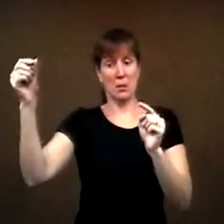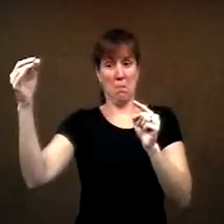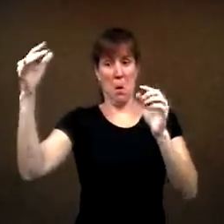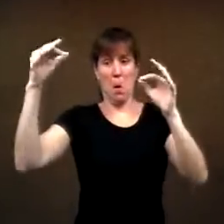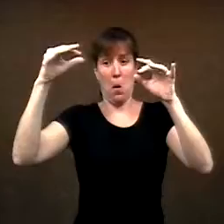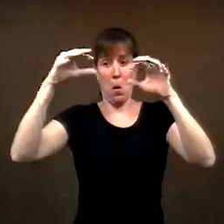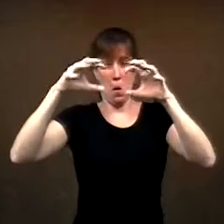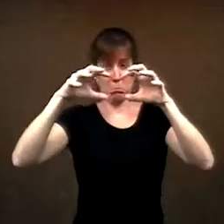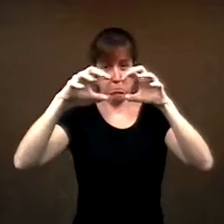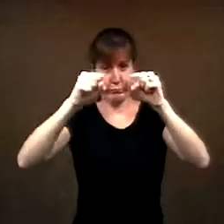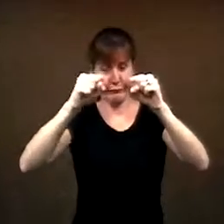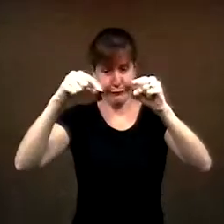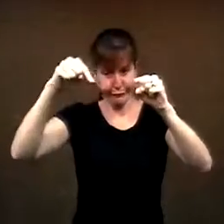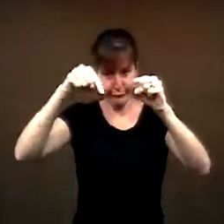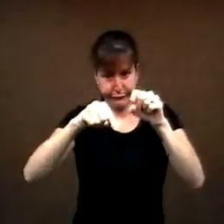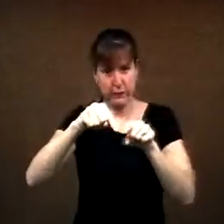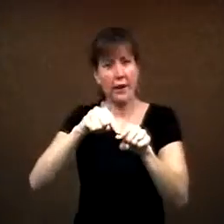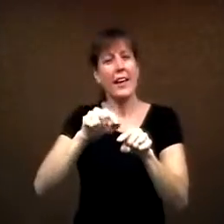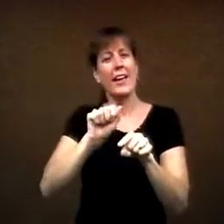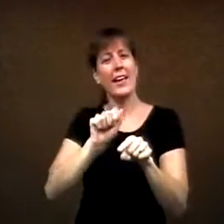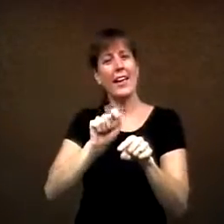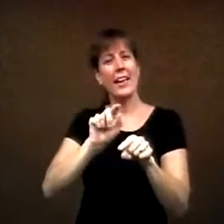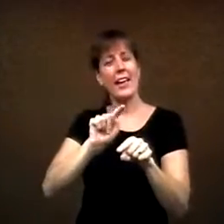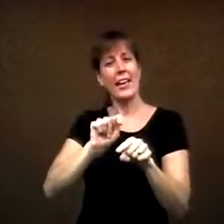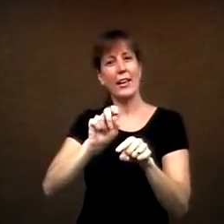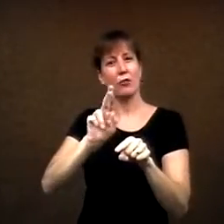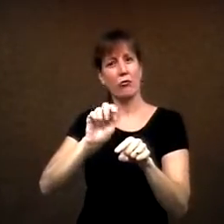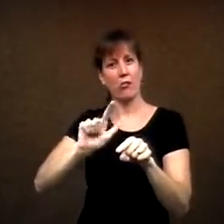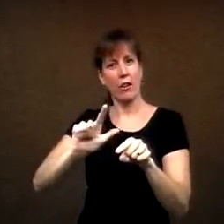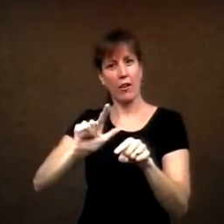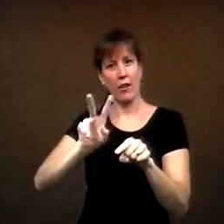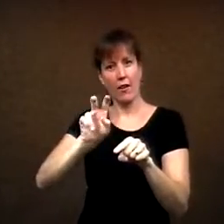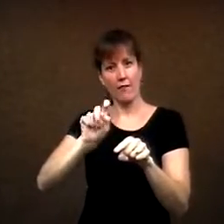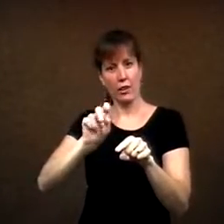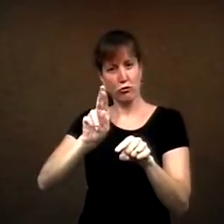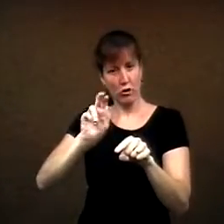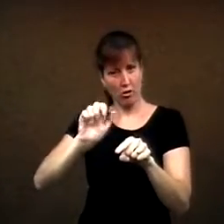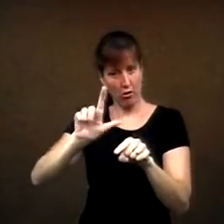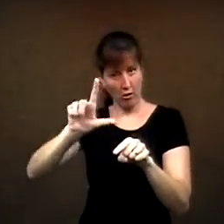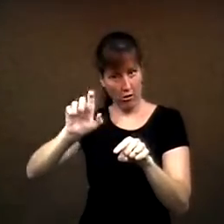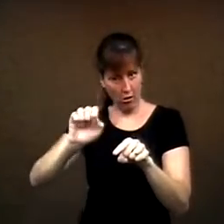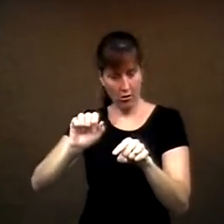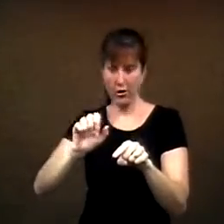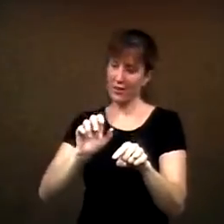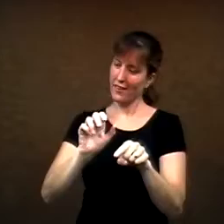of the 'atrioventricular node'. Basically in the geographical center of the heart, there's a